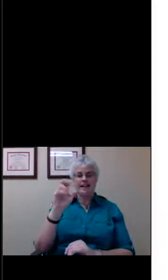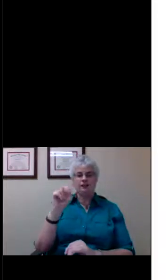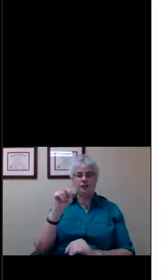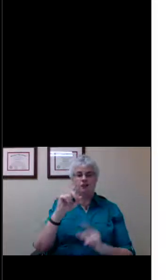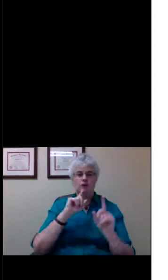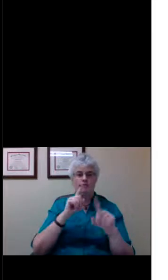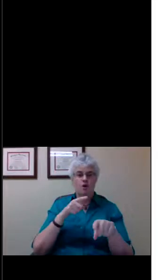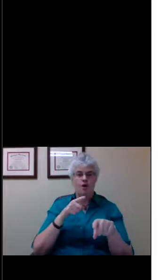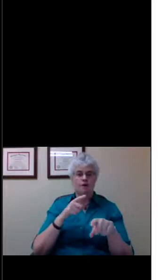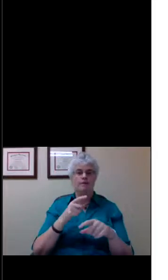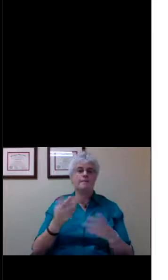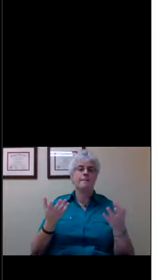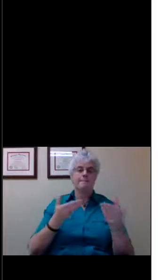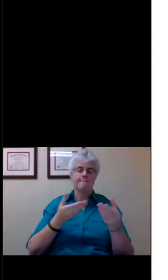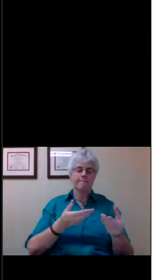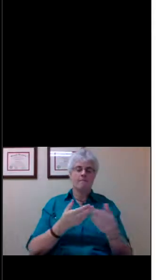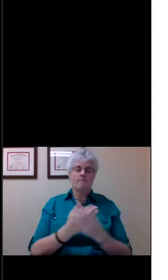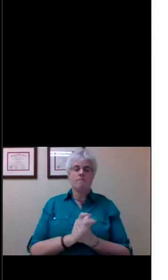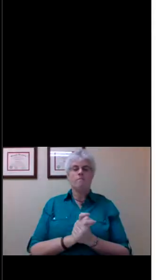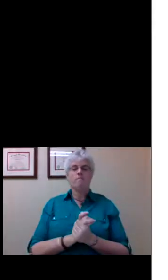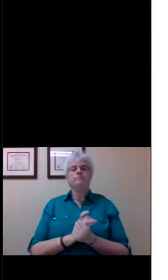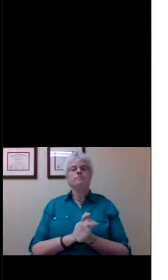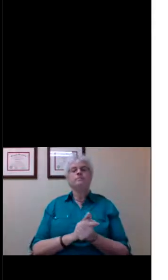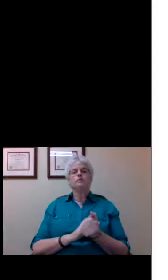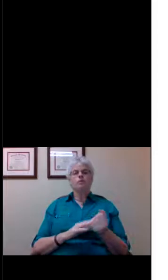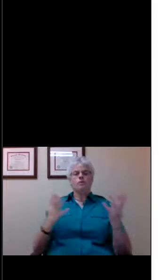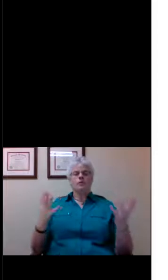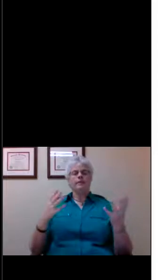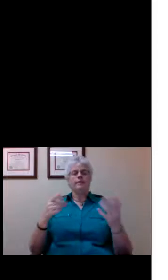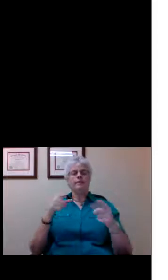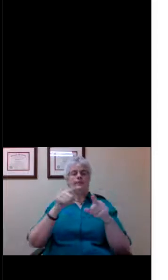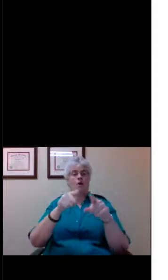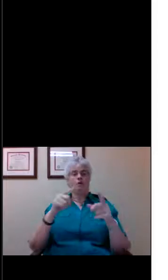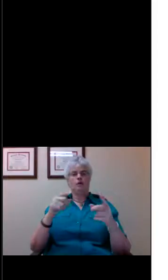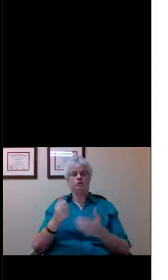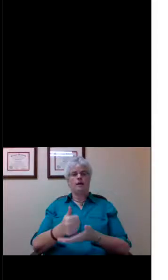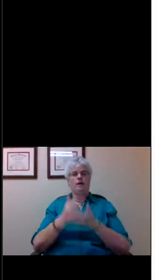they're an accreditation report that they did. And